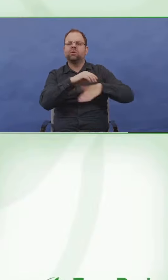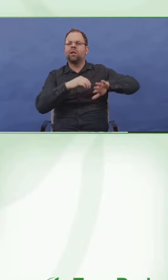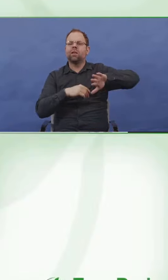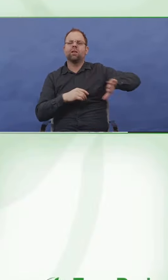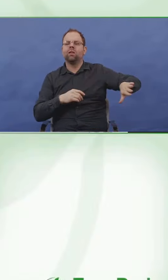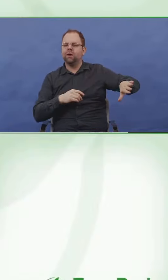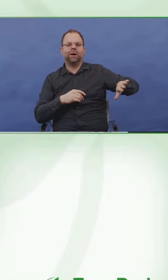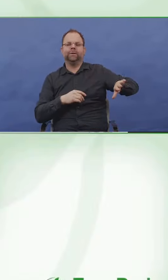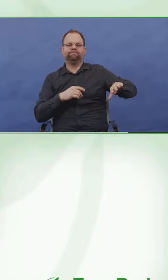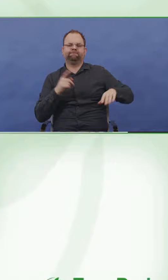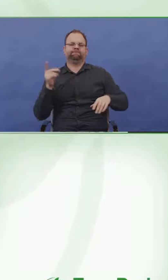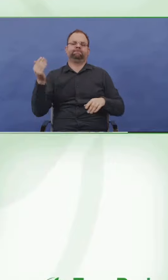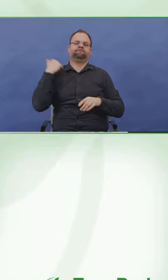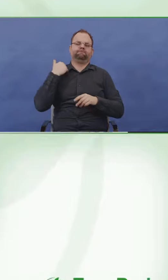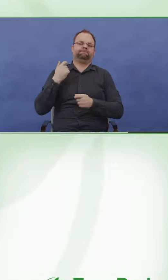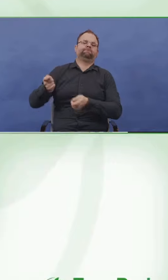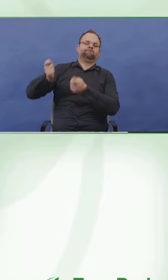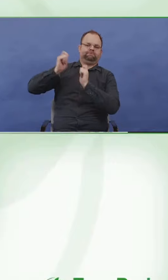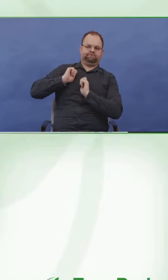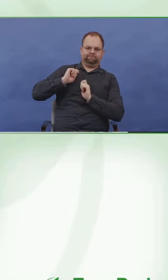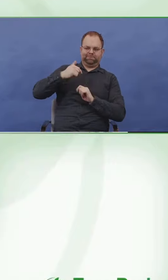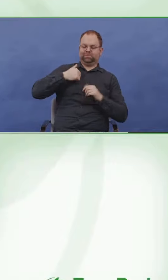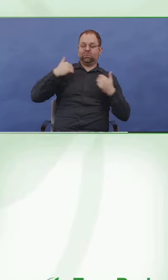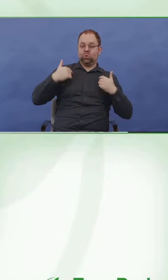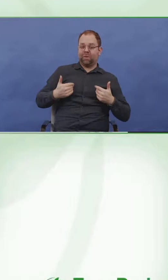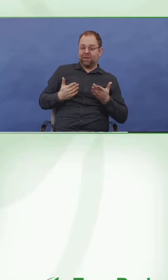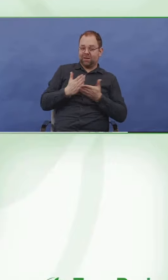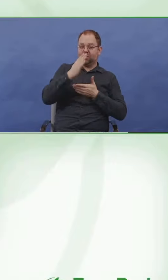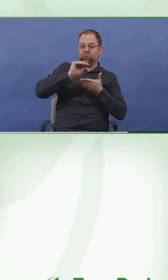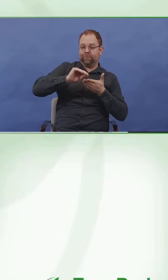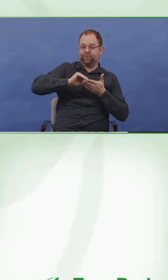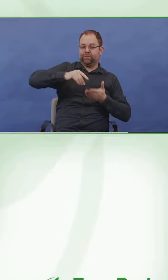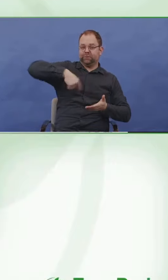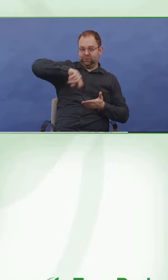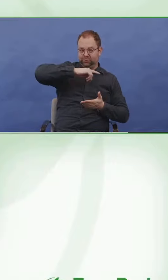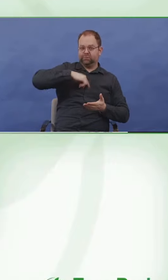care debates make disability rights an integral part of the future of